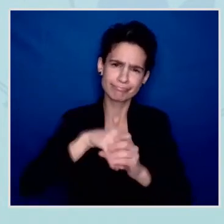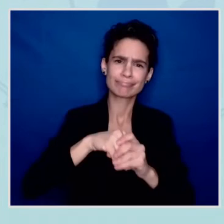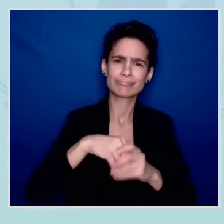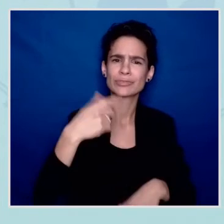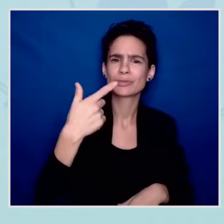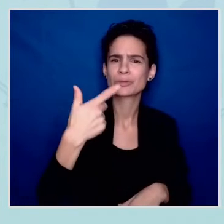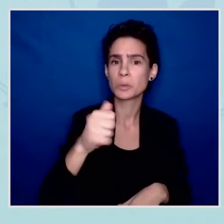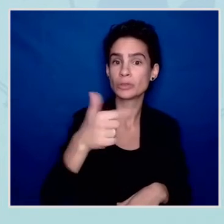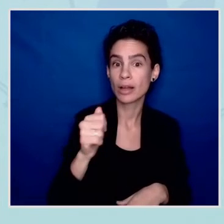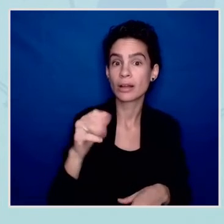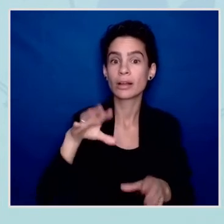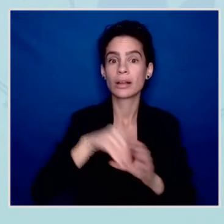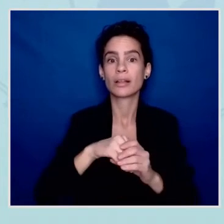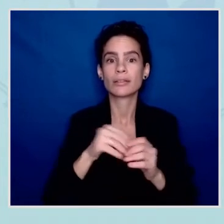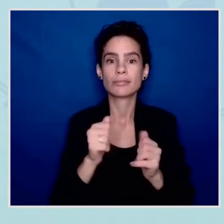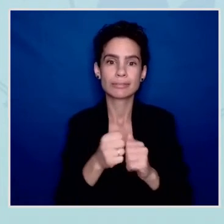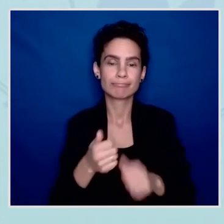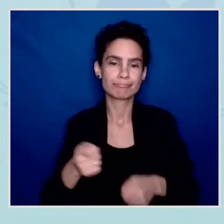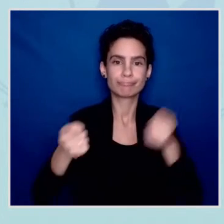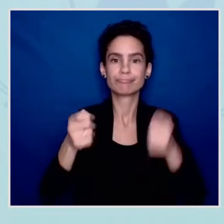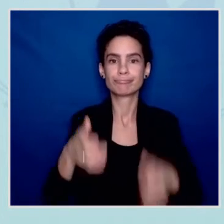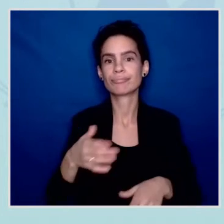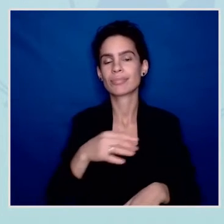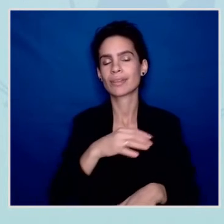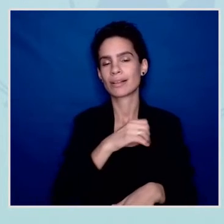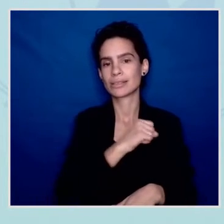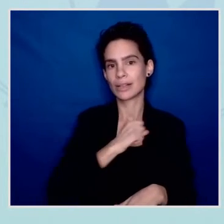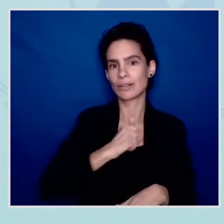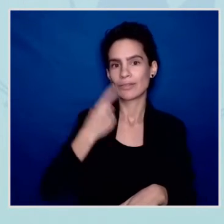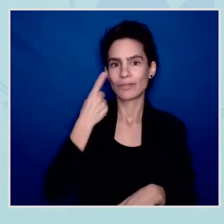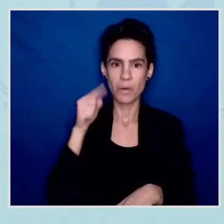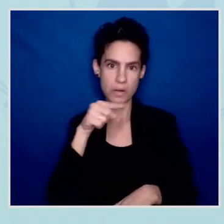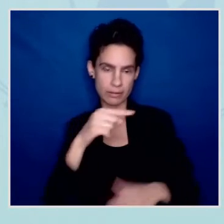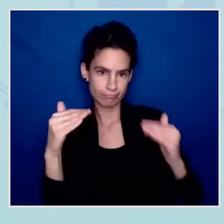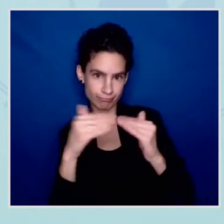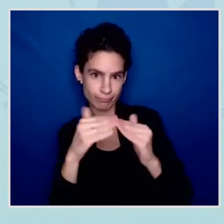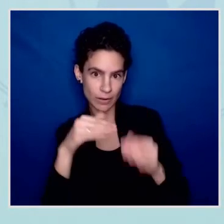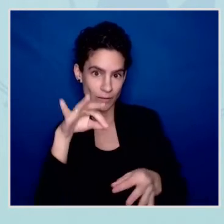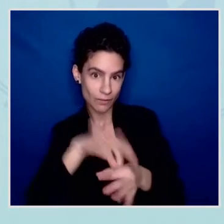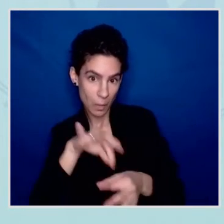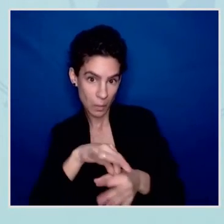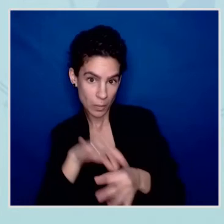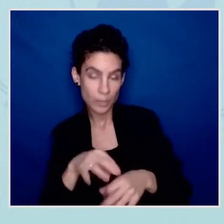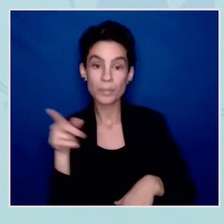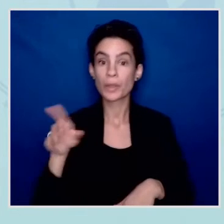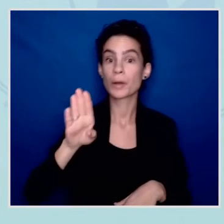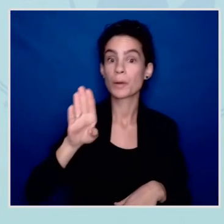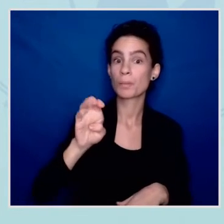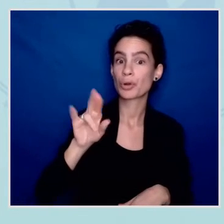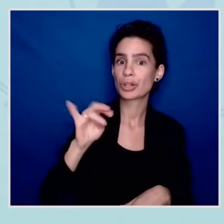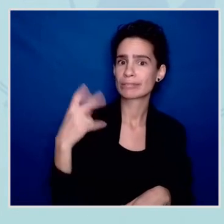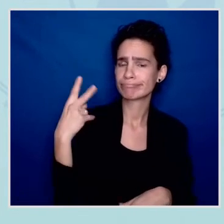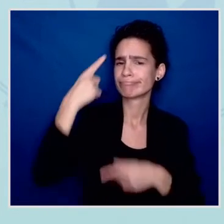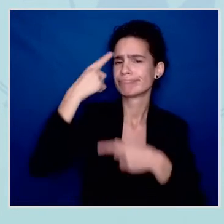DEVOTED PERSON TO WORKING PEOPLE IN THIS COUNTRY BUT